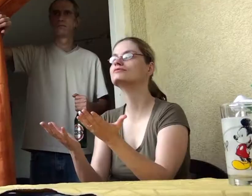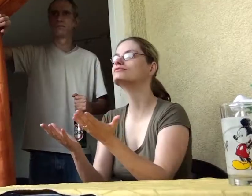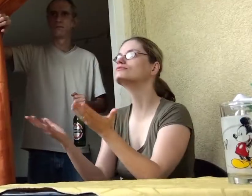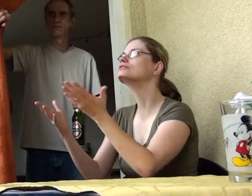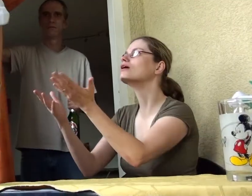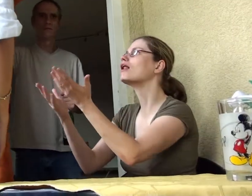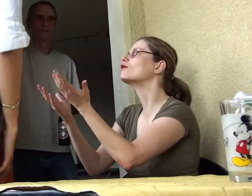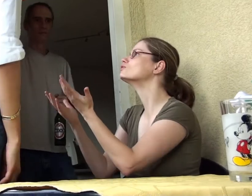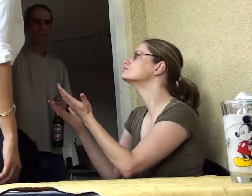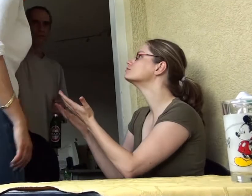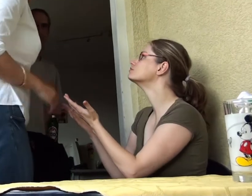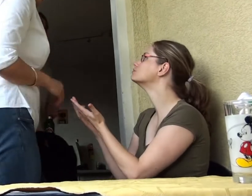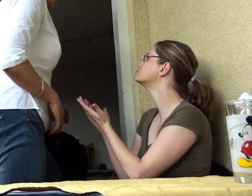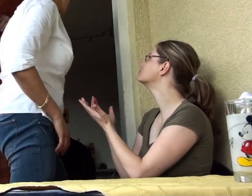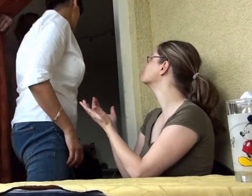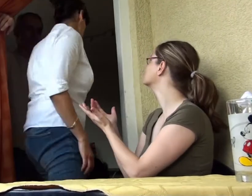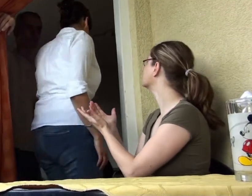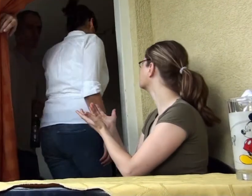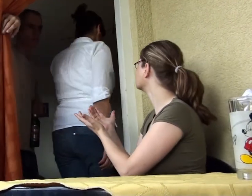What's wrong?